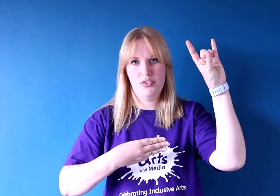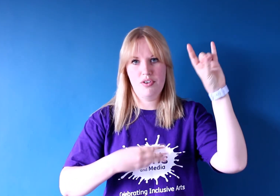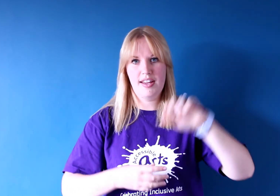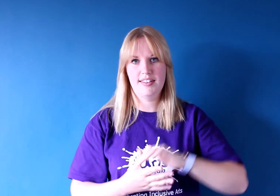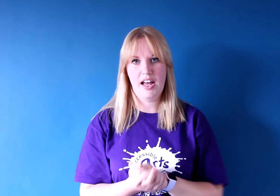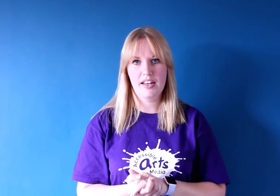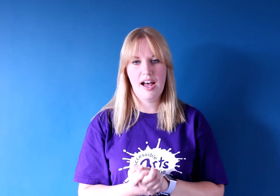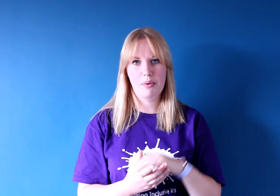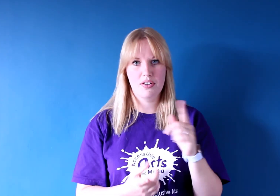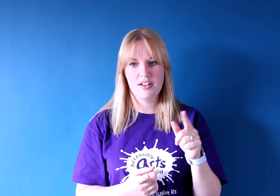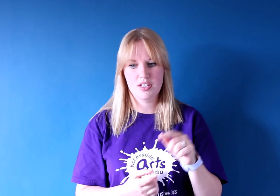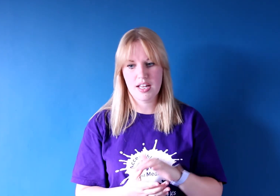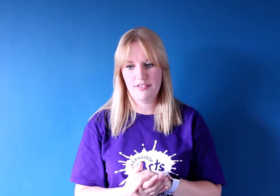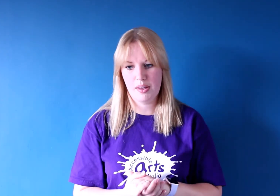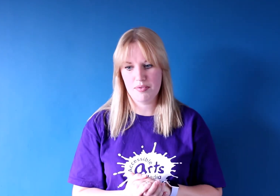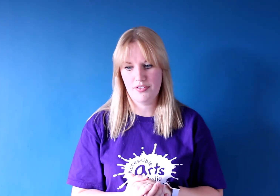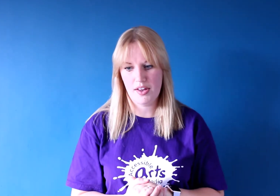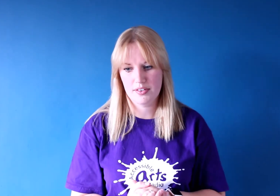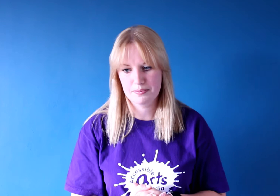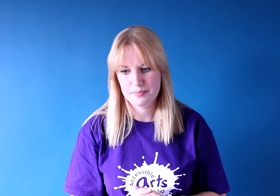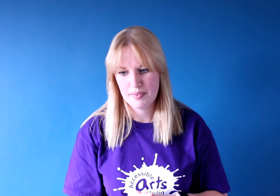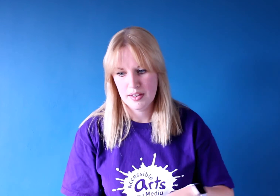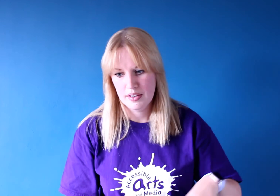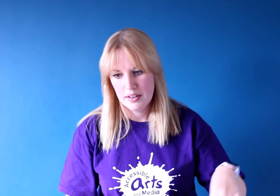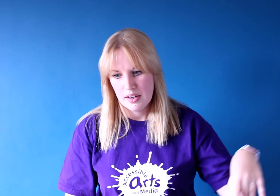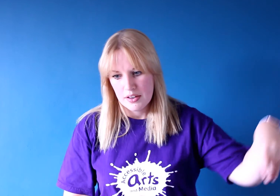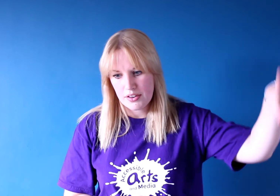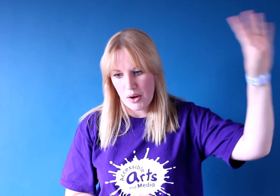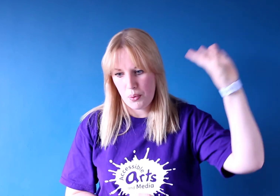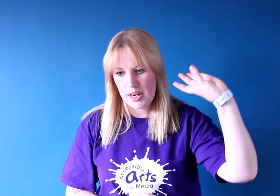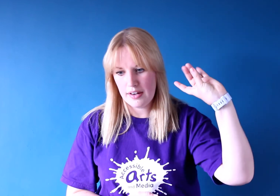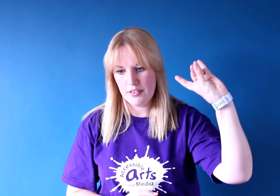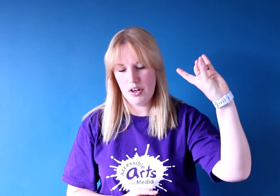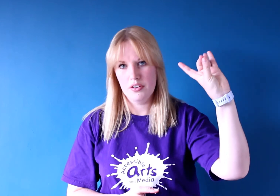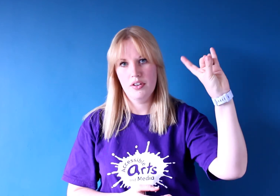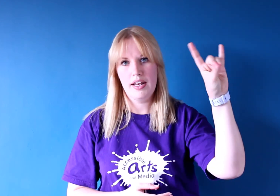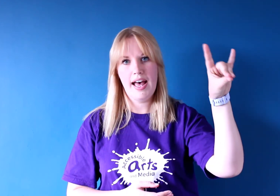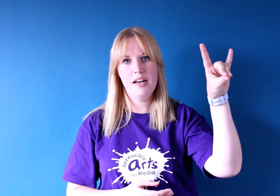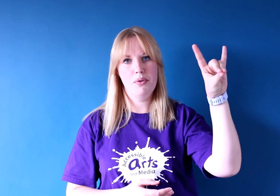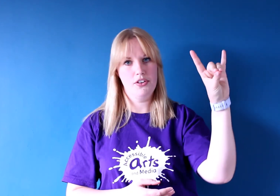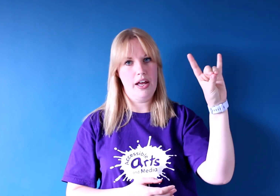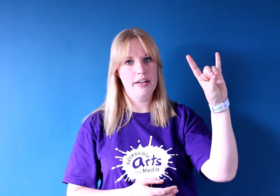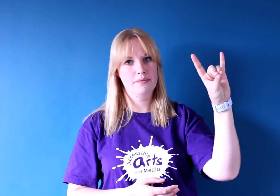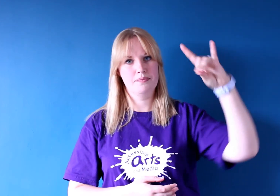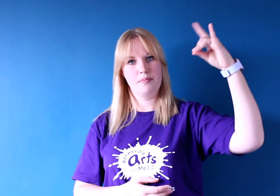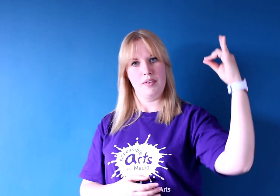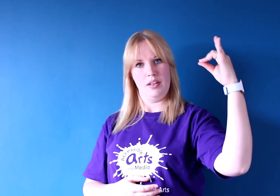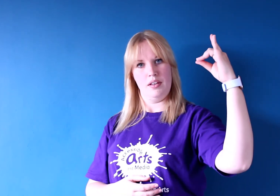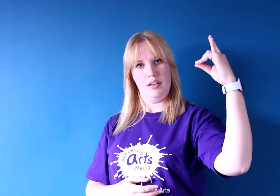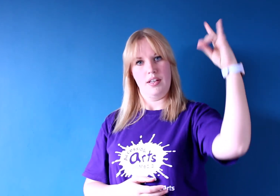Tricky sign. I’m going to teach you the sign for zebras first. So we have got the animal sign,